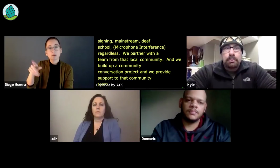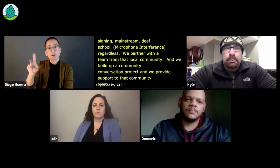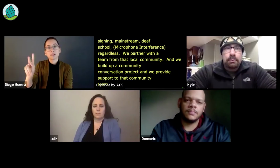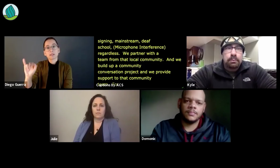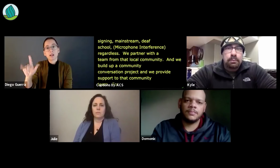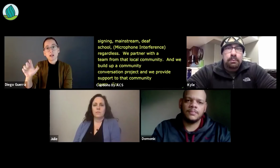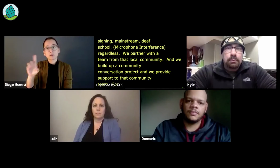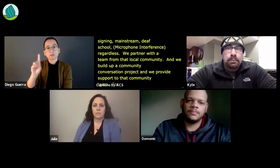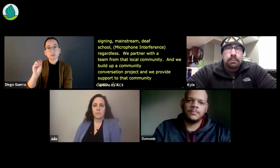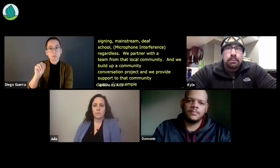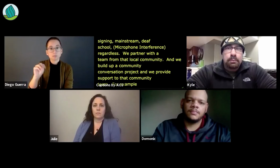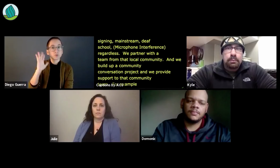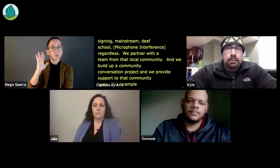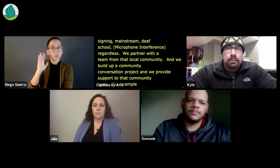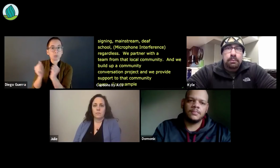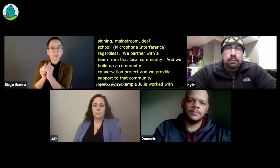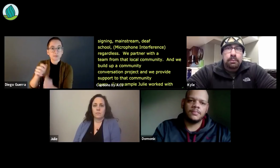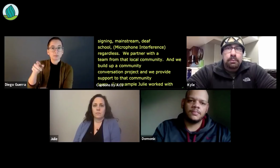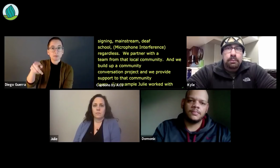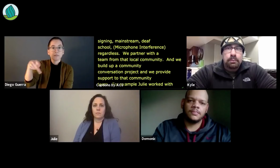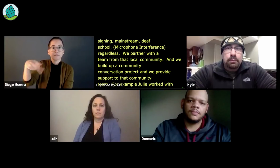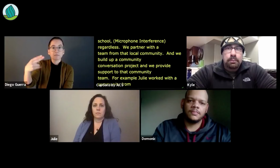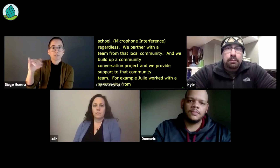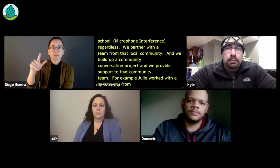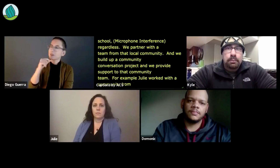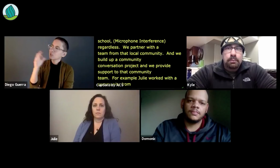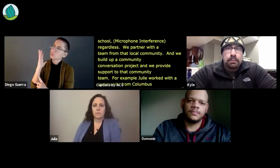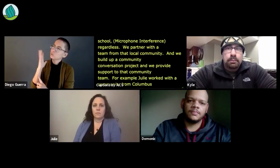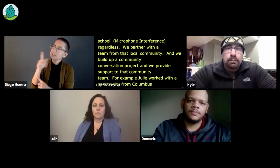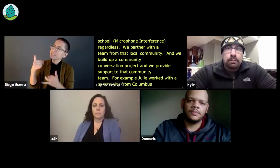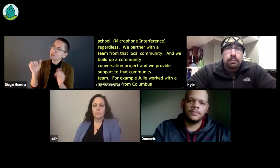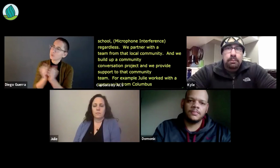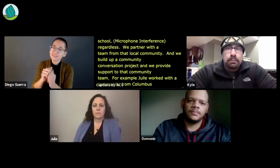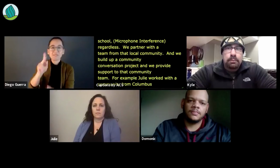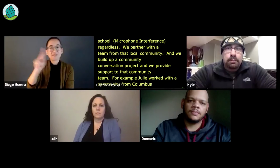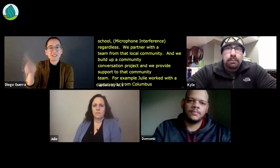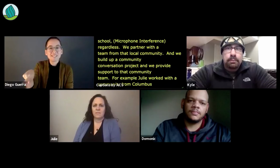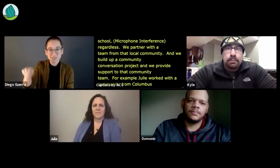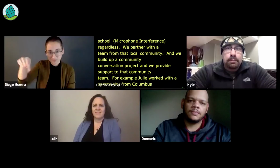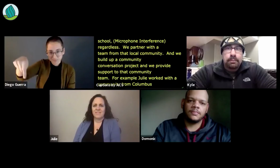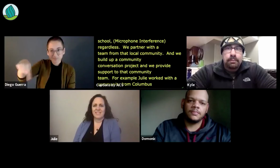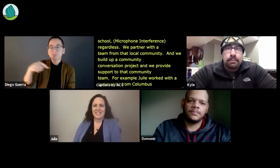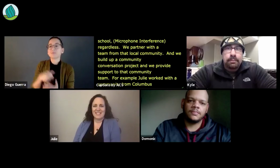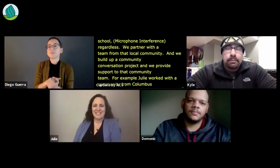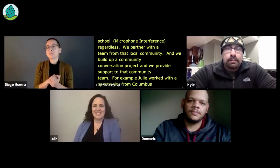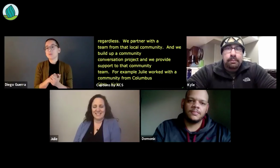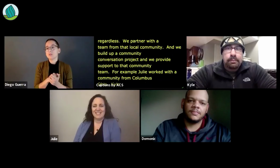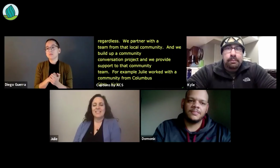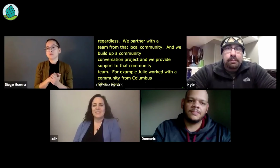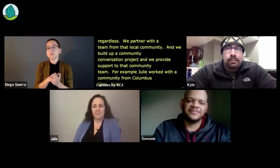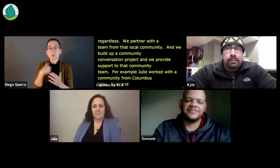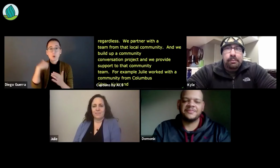Kyle and Dom have worked in the field-- I shouldn't say used to or have but still are in the Philadelphia area.